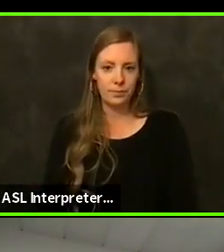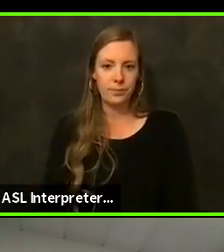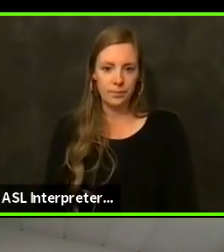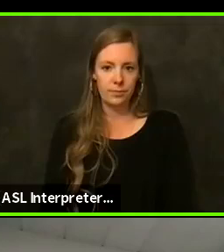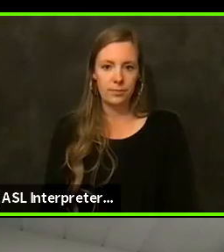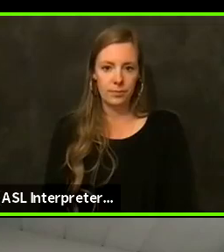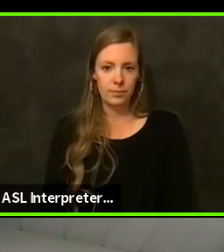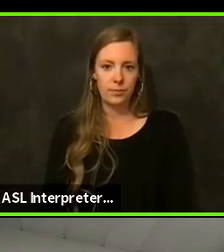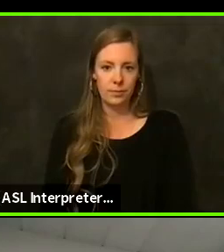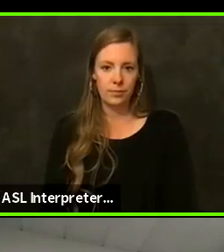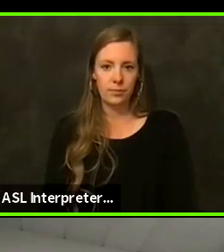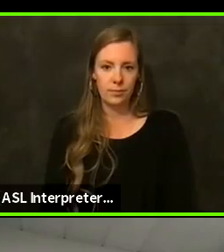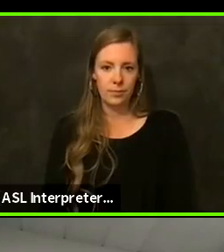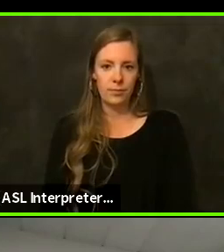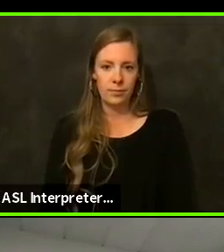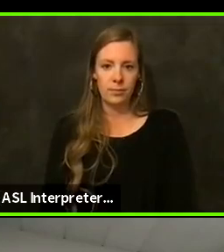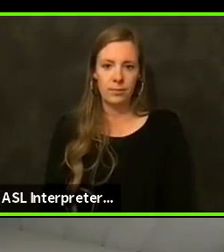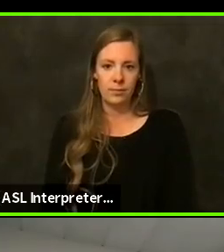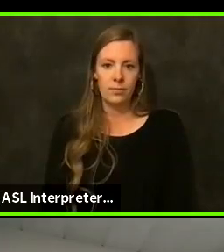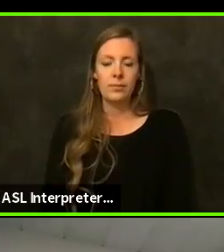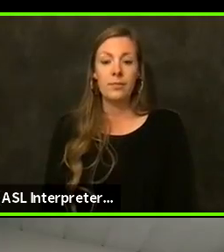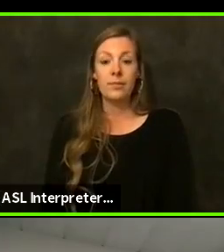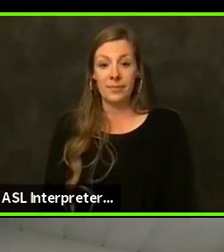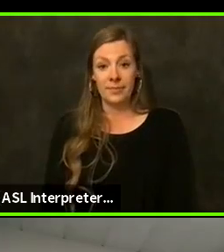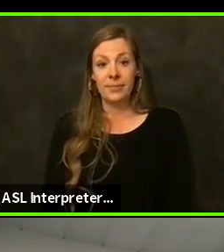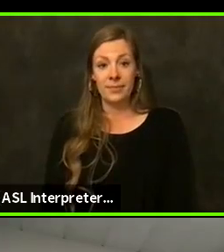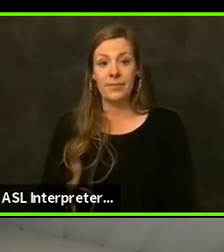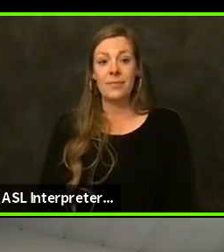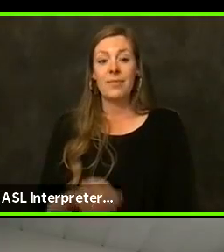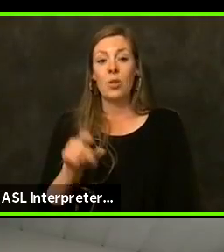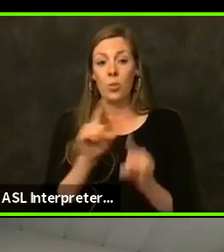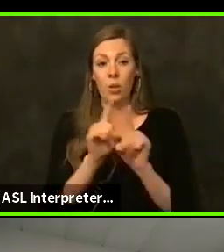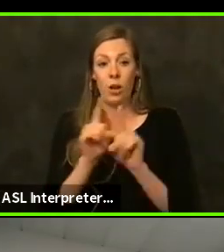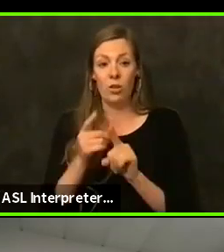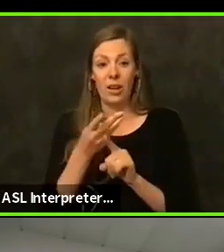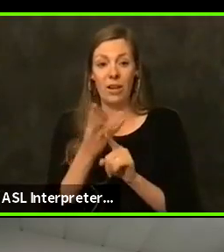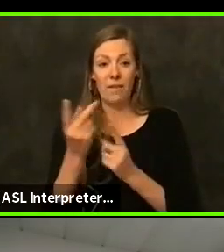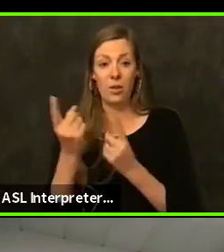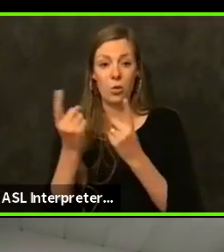Well, on that note, we also have a few questions from people wanting to know more